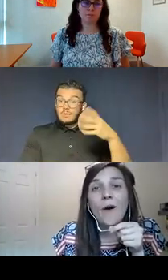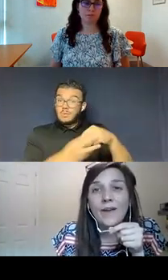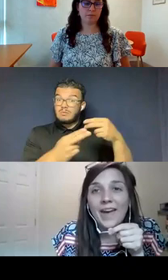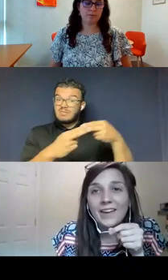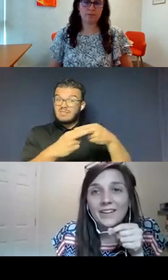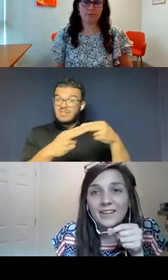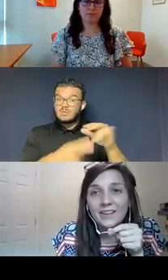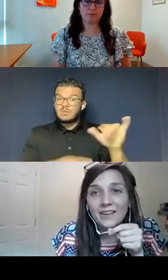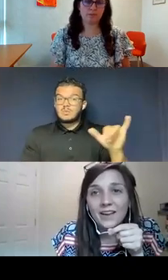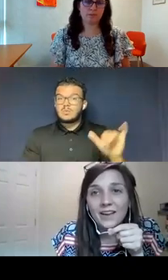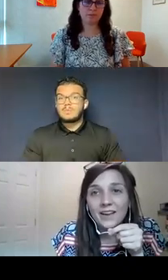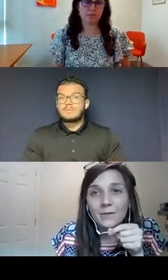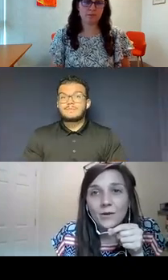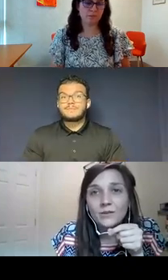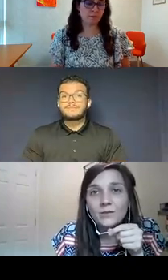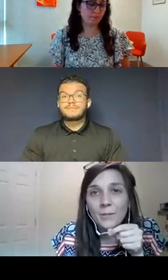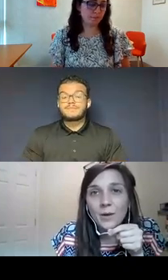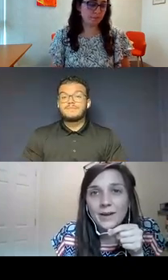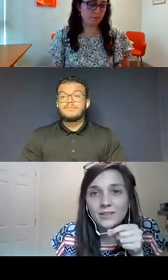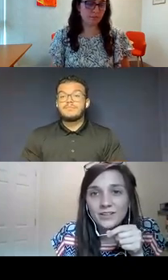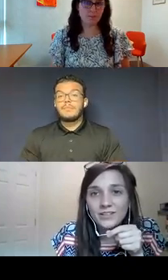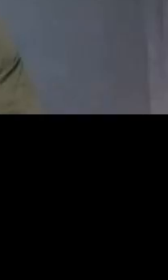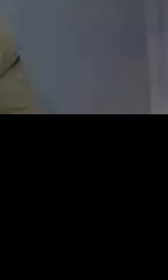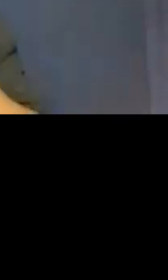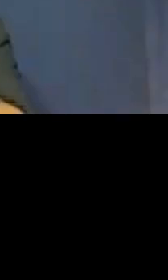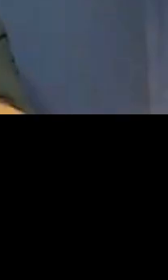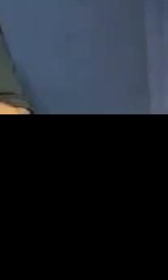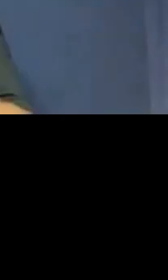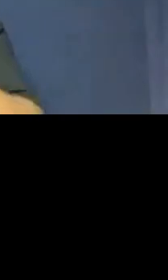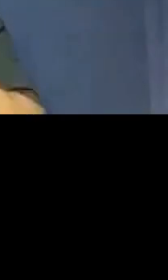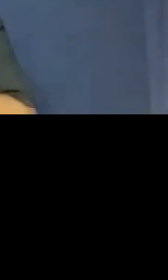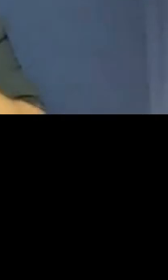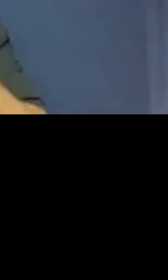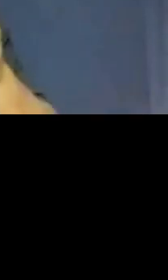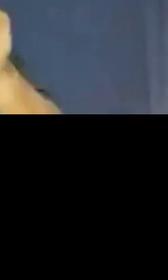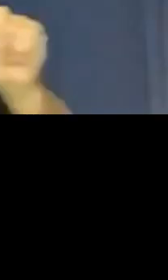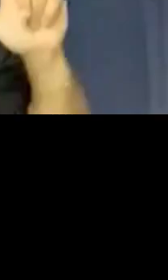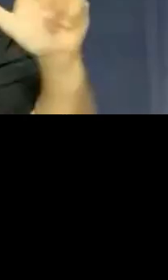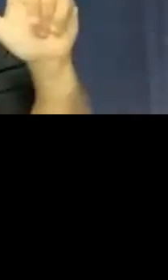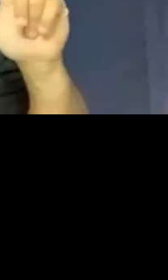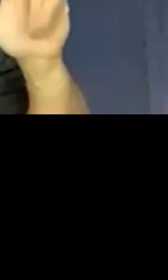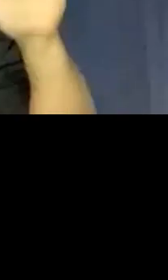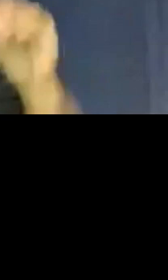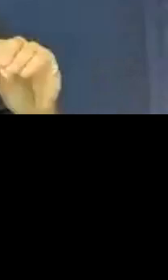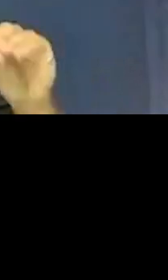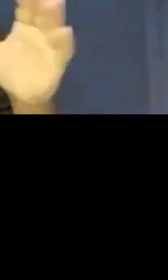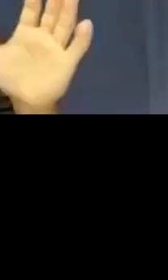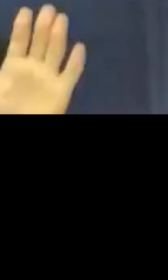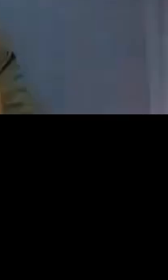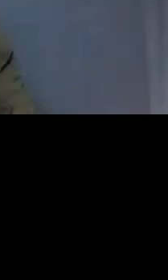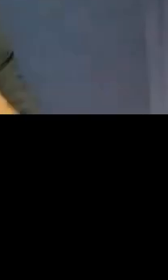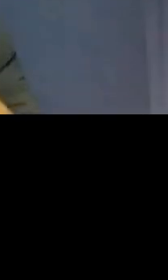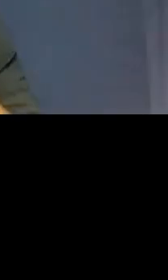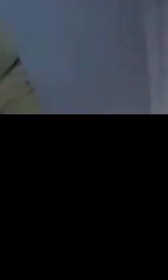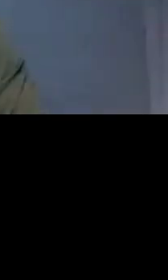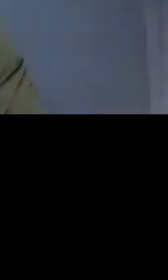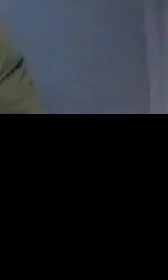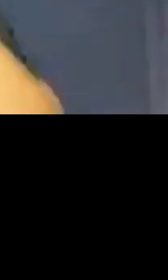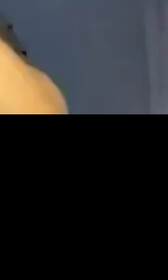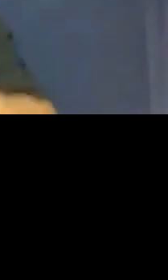OK, I'm going to stop my screenshare. And I believe at this point we have--